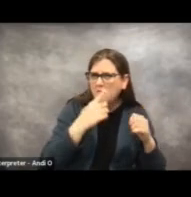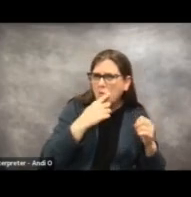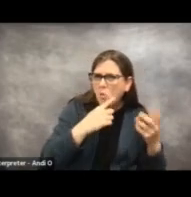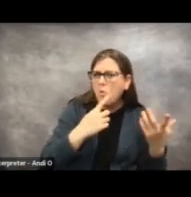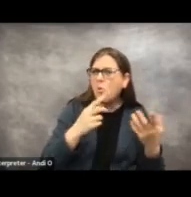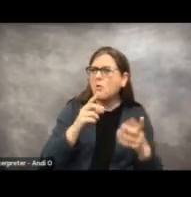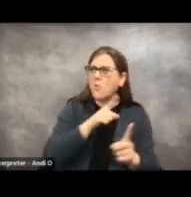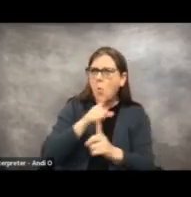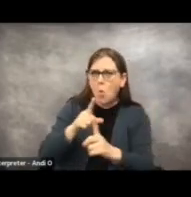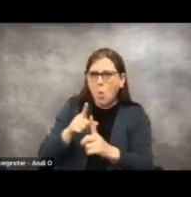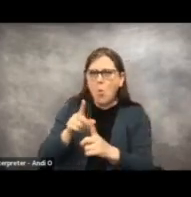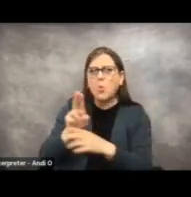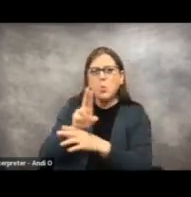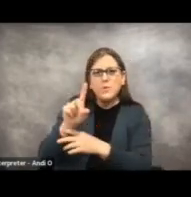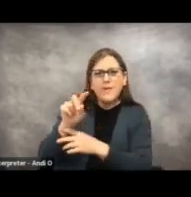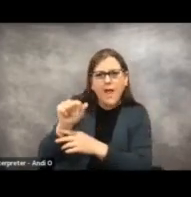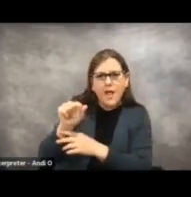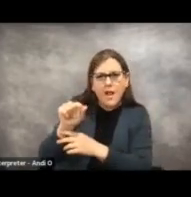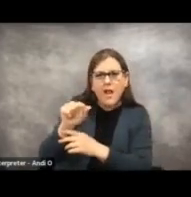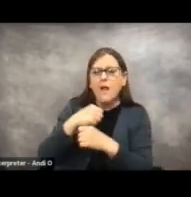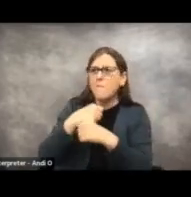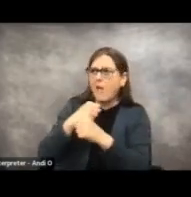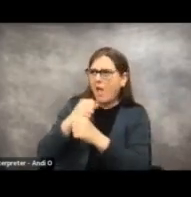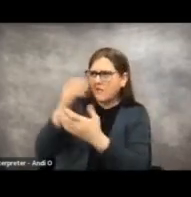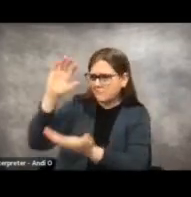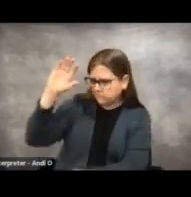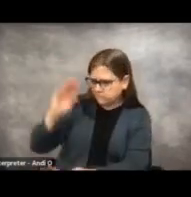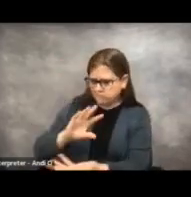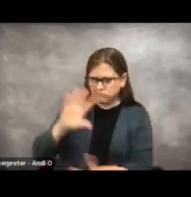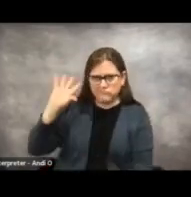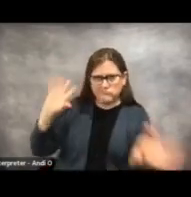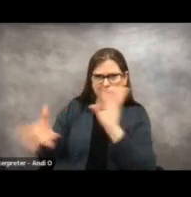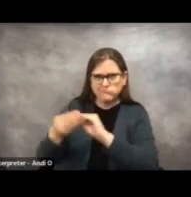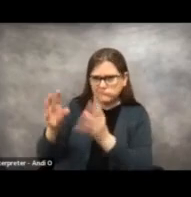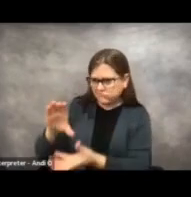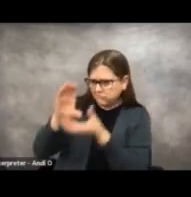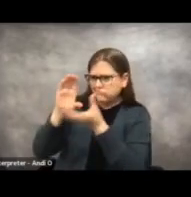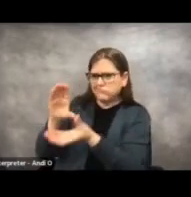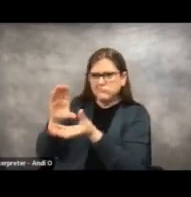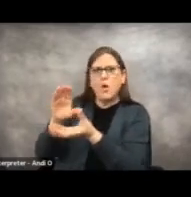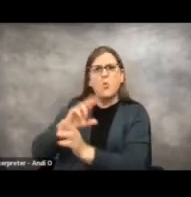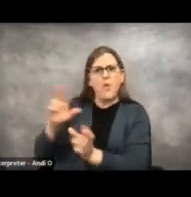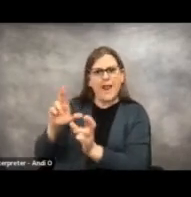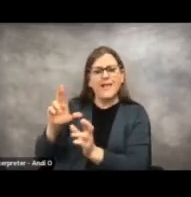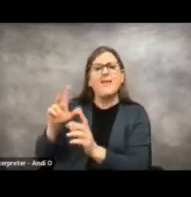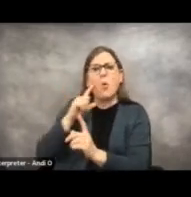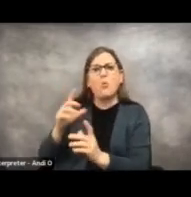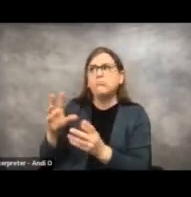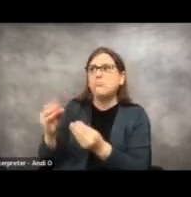a body of evidence to refine your work and provide you the opportunity to seek additional partners and funding opportunities to sustain that